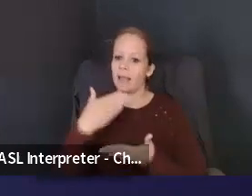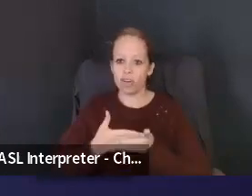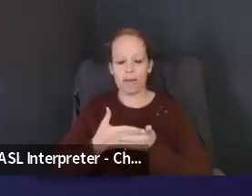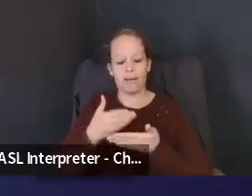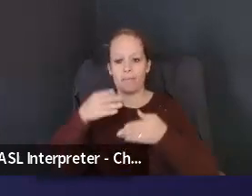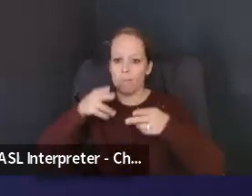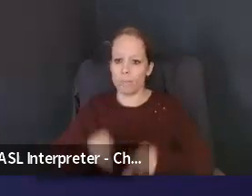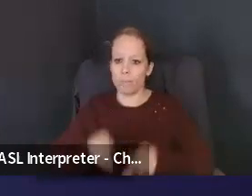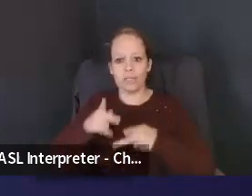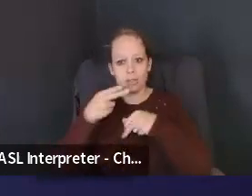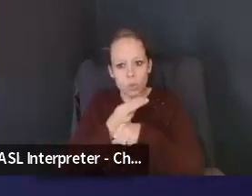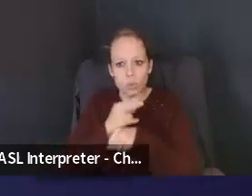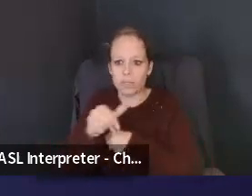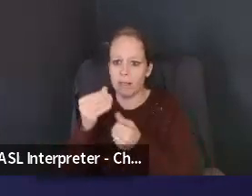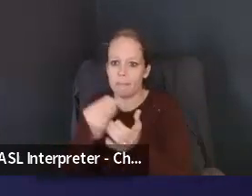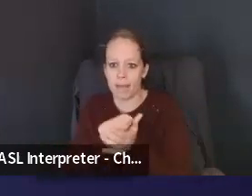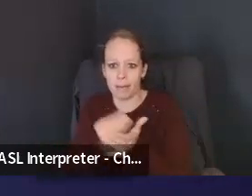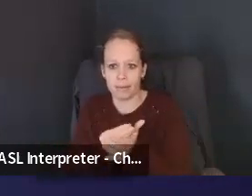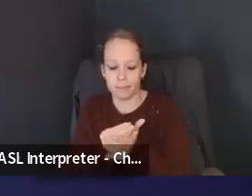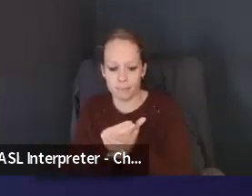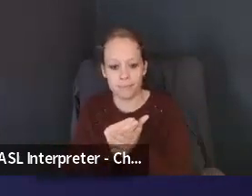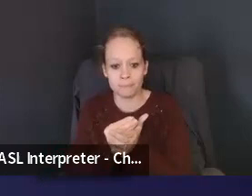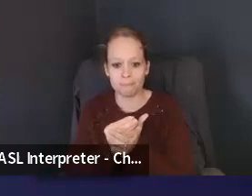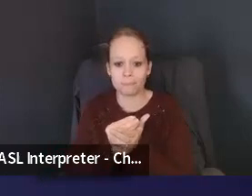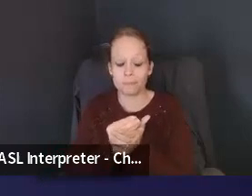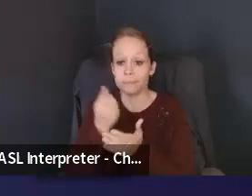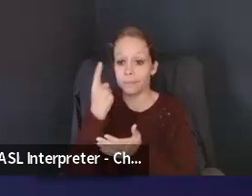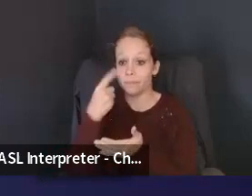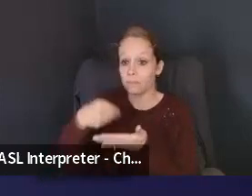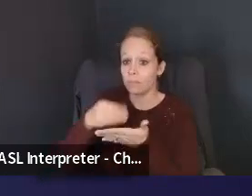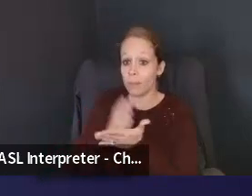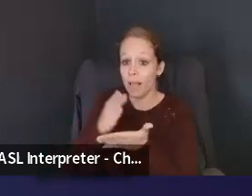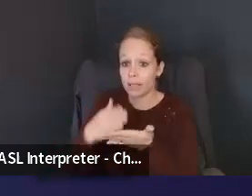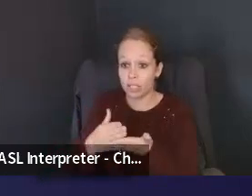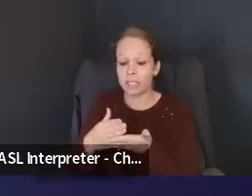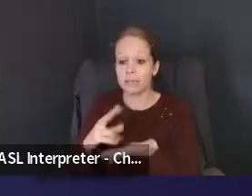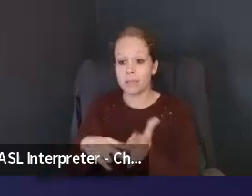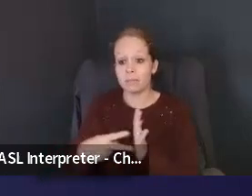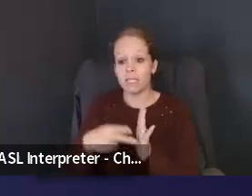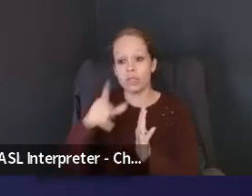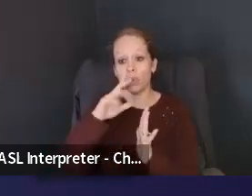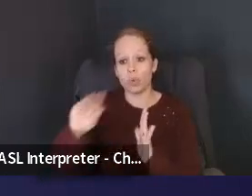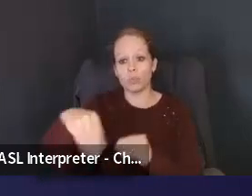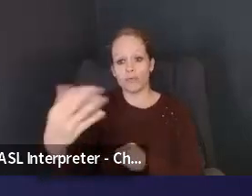that that you're receiving. And so, the budget is just make providing the foundation for what will